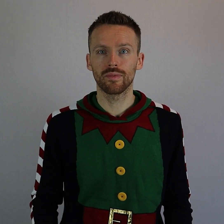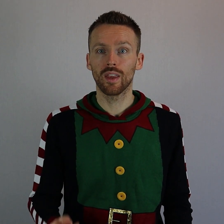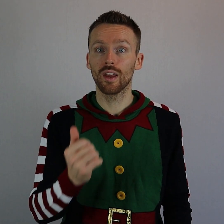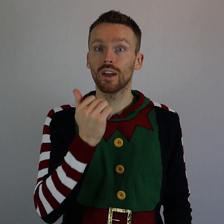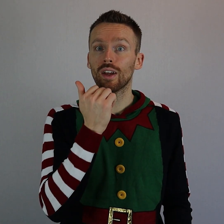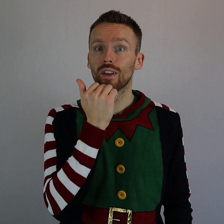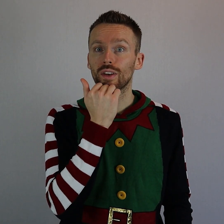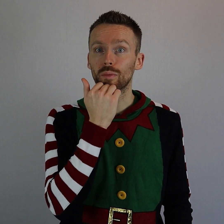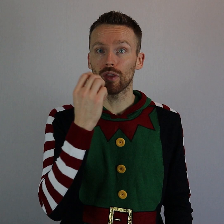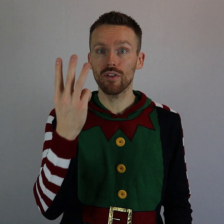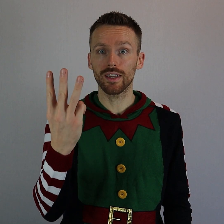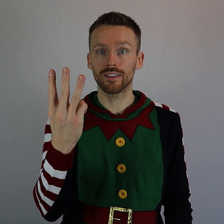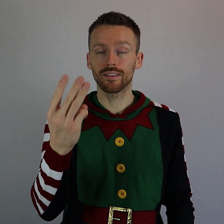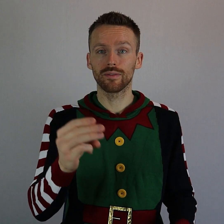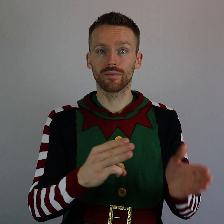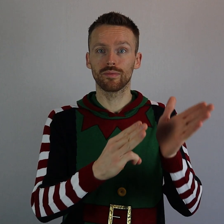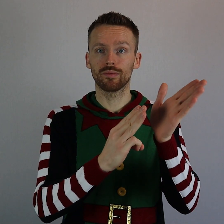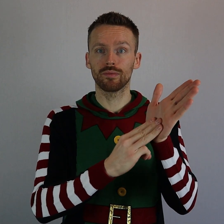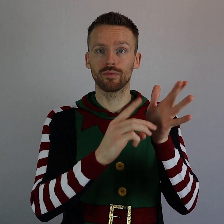number three